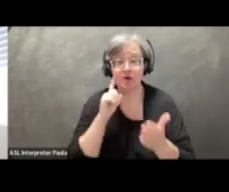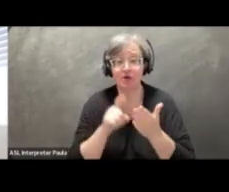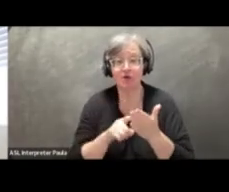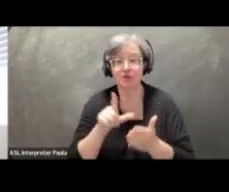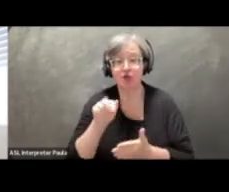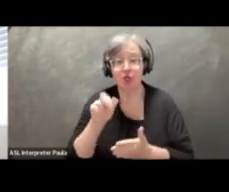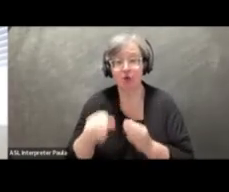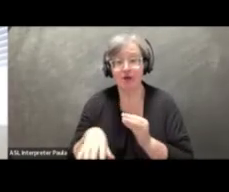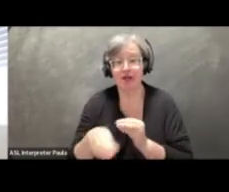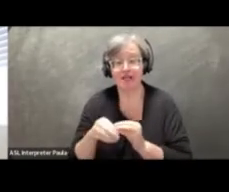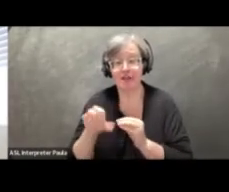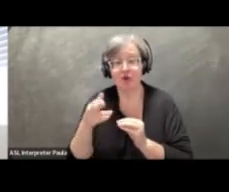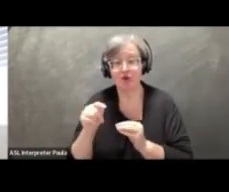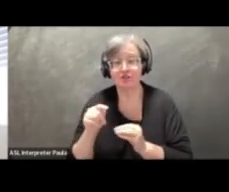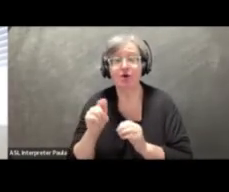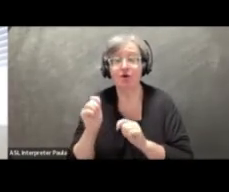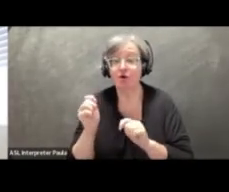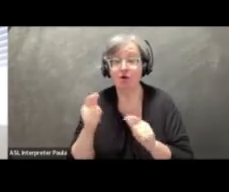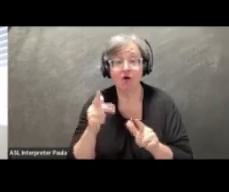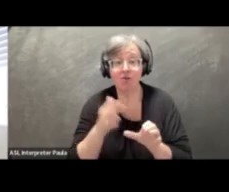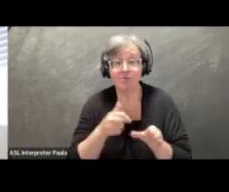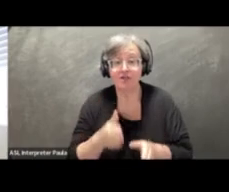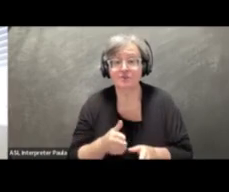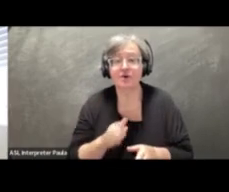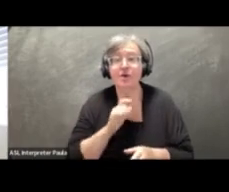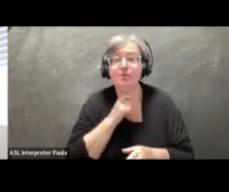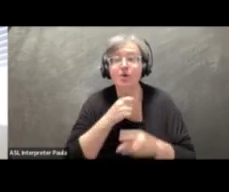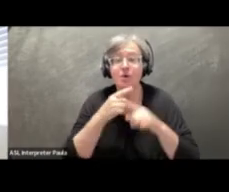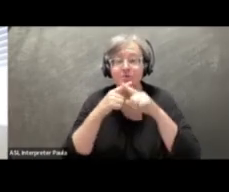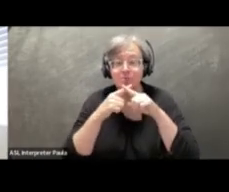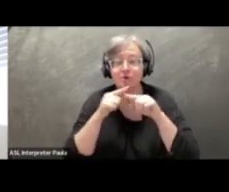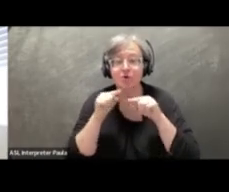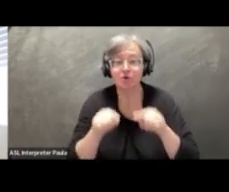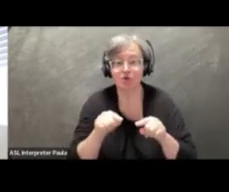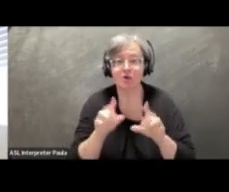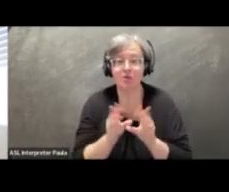chat that all attendees are muted throughout the course of today's webinar. We strongly